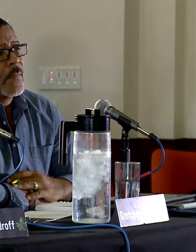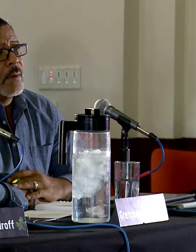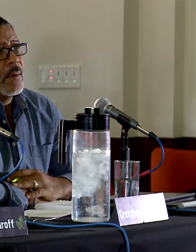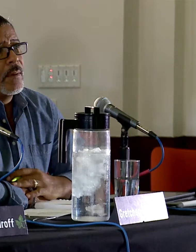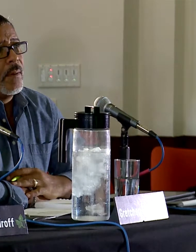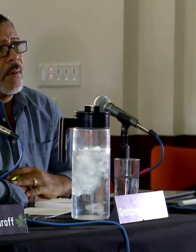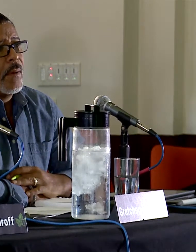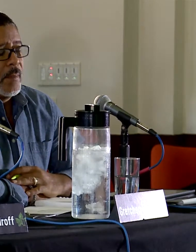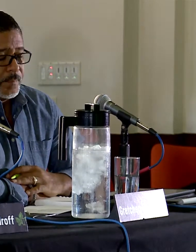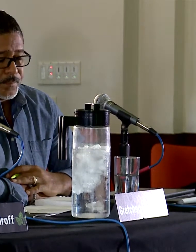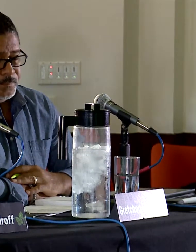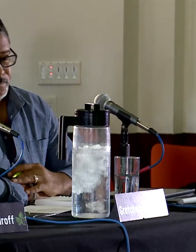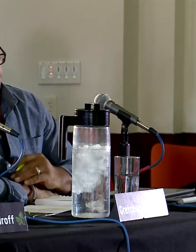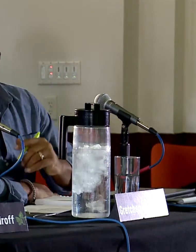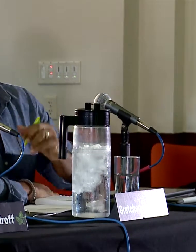more on how that would work?